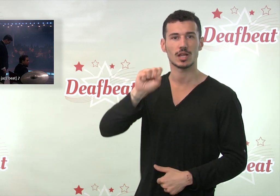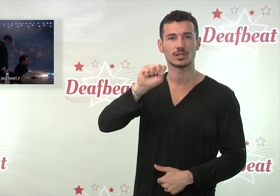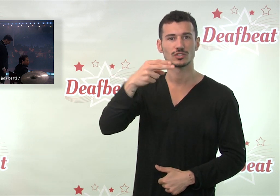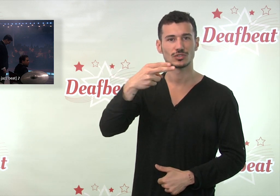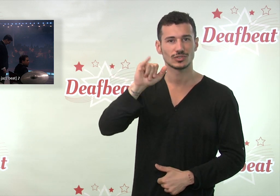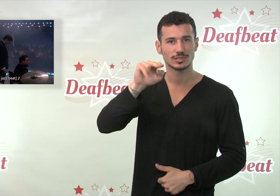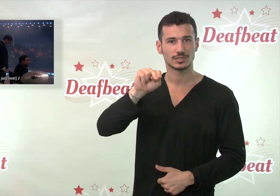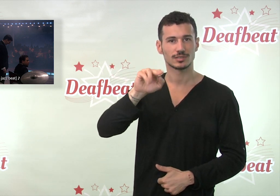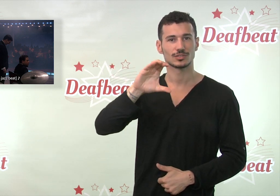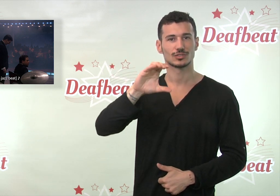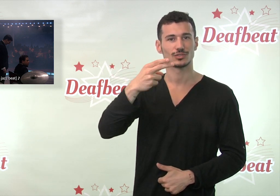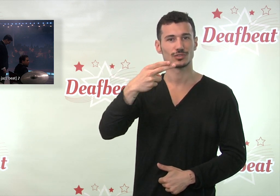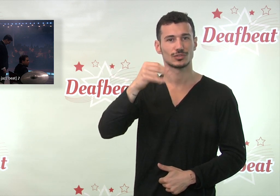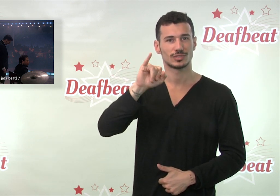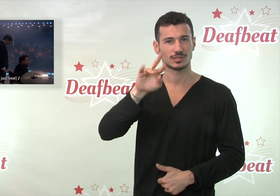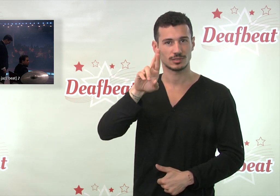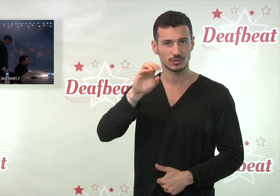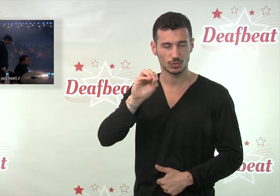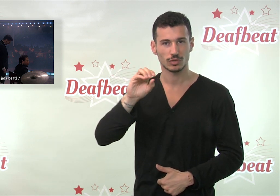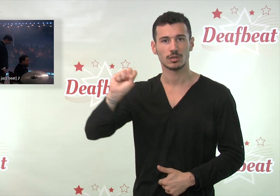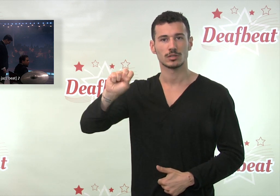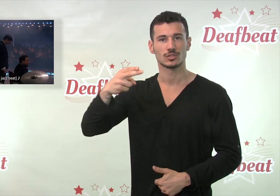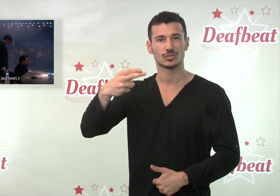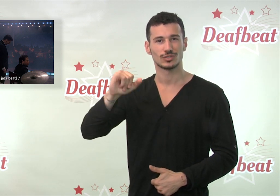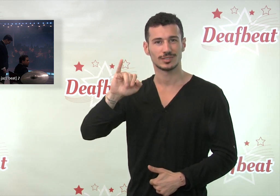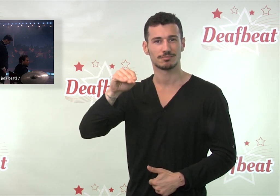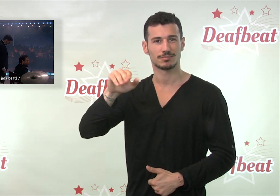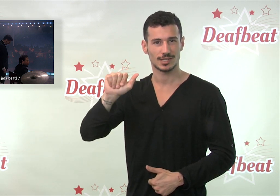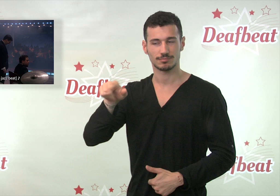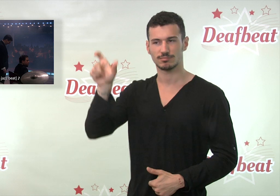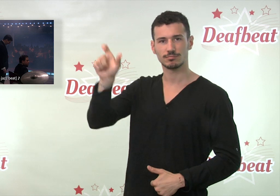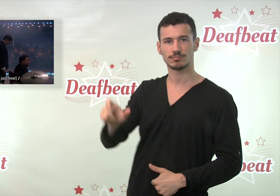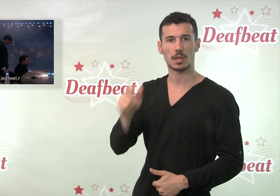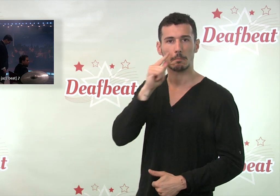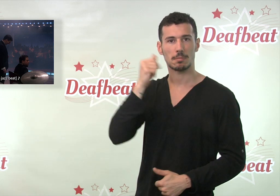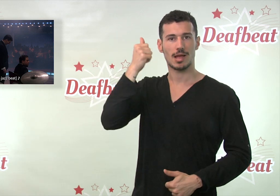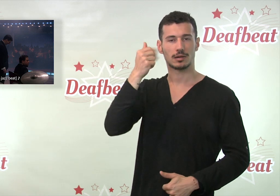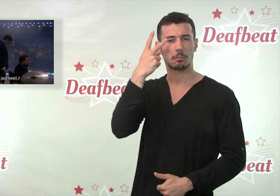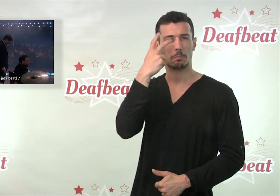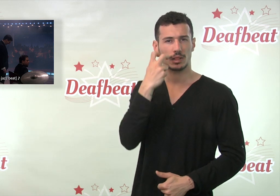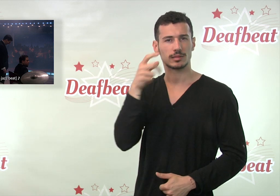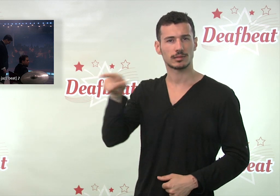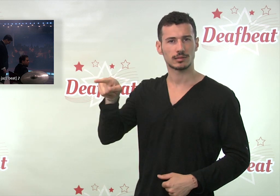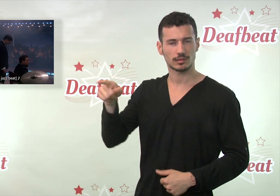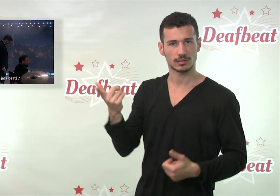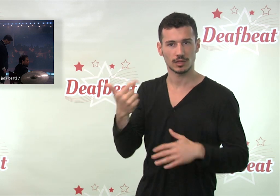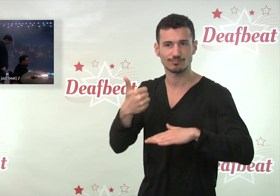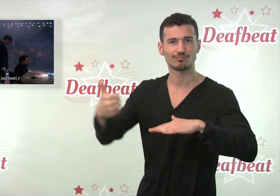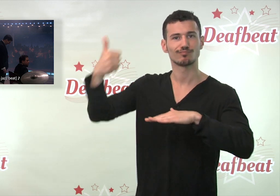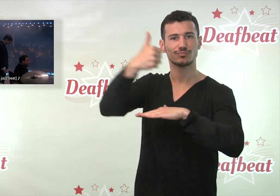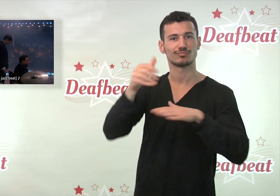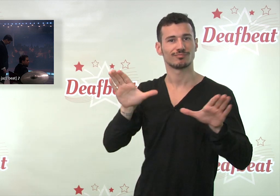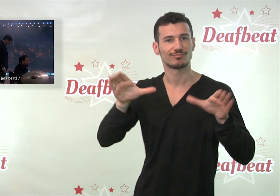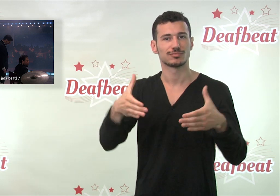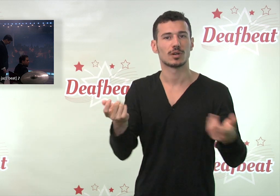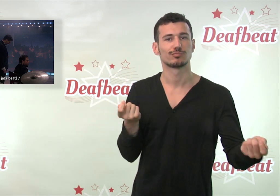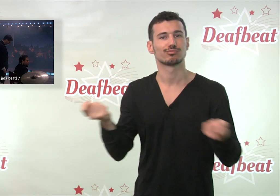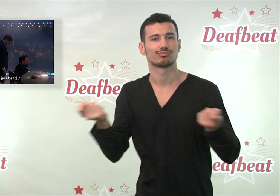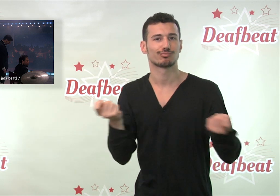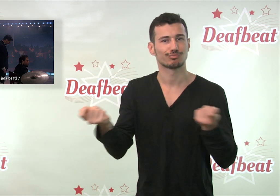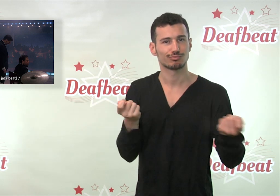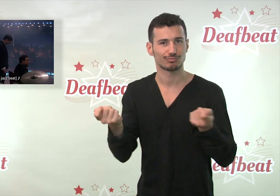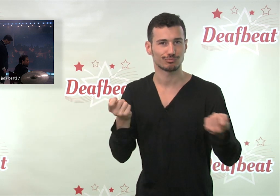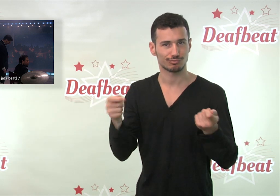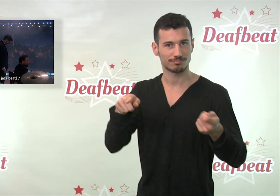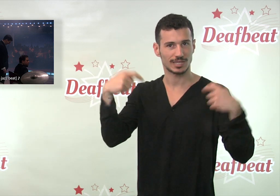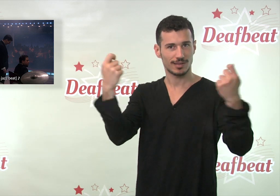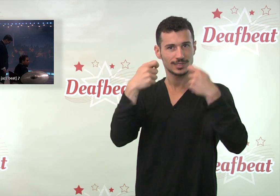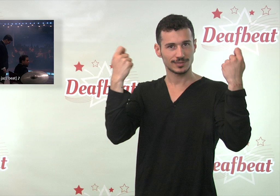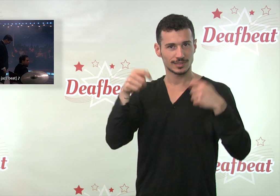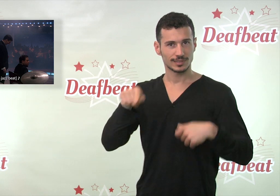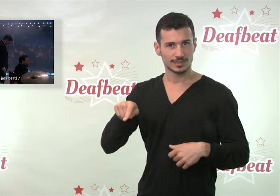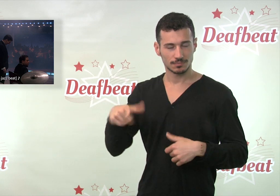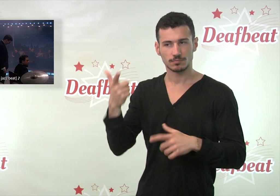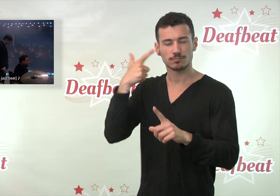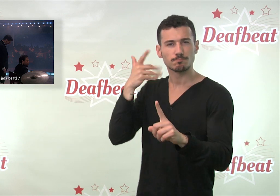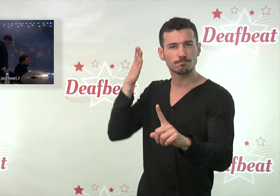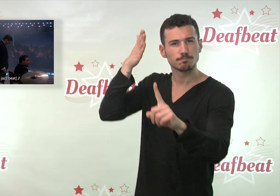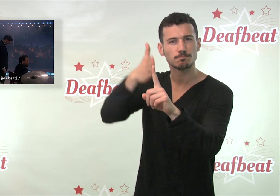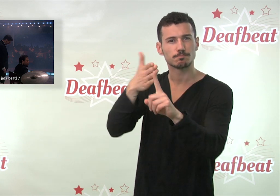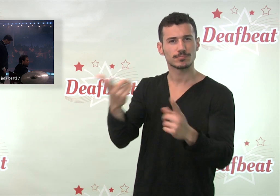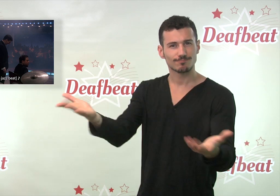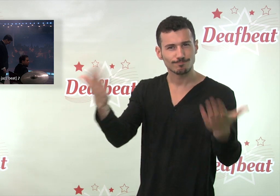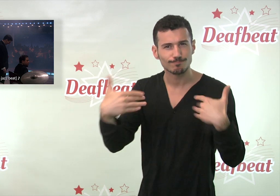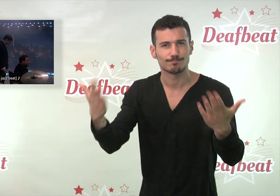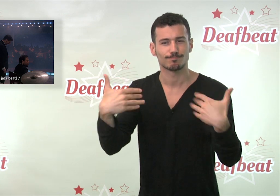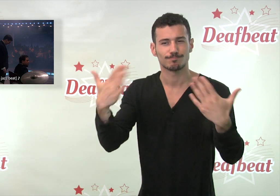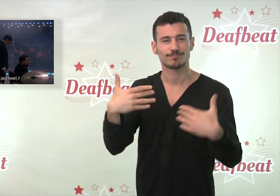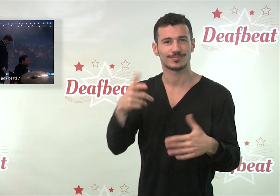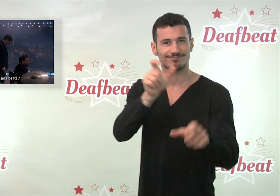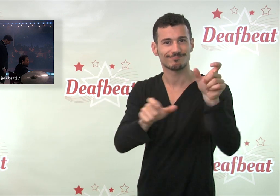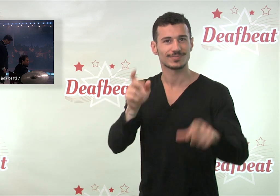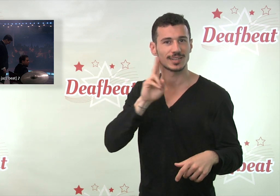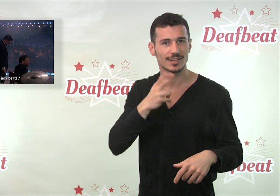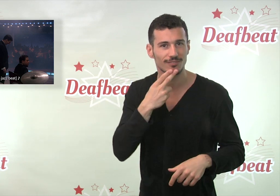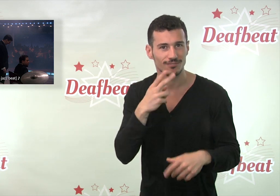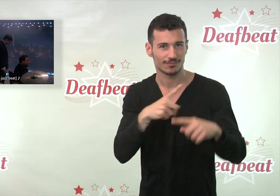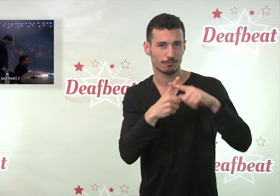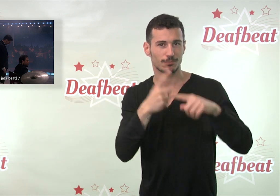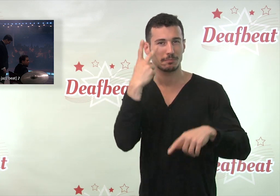Shinichiro Shima, a blind man, chairs the committee organizing the event with goal to allow Deaf